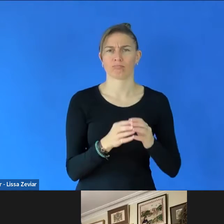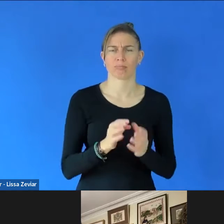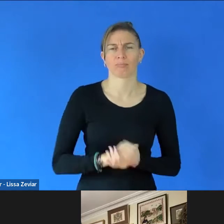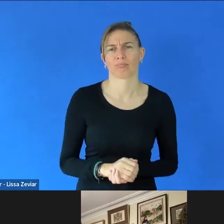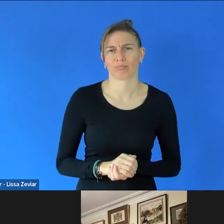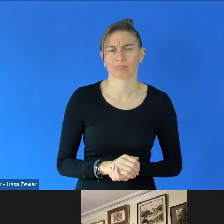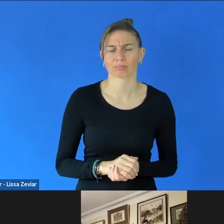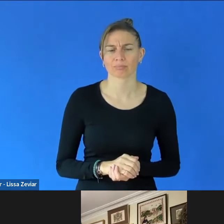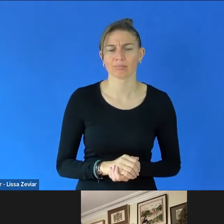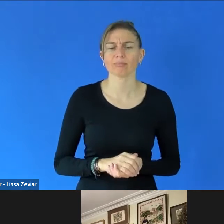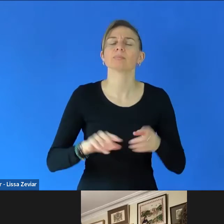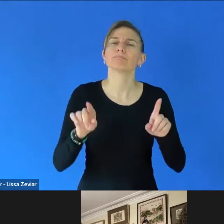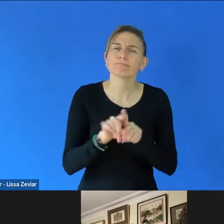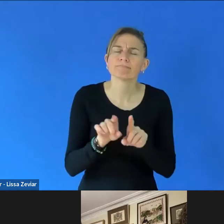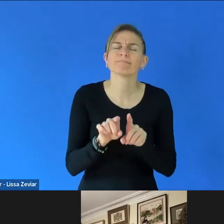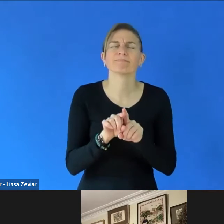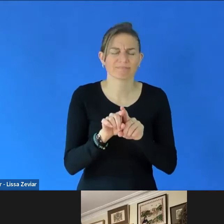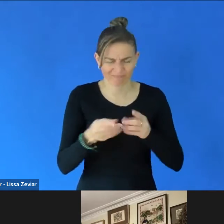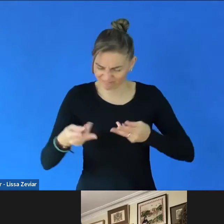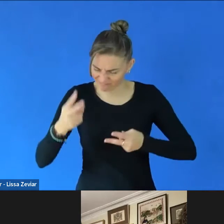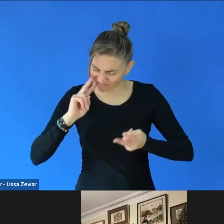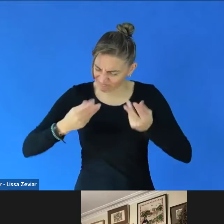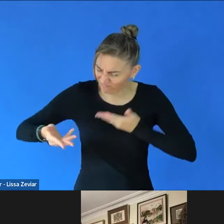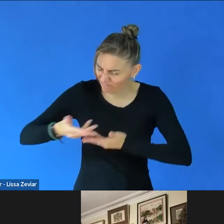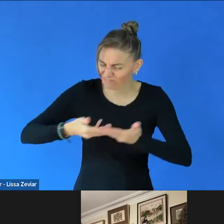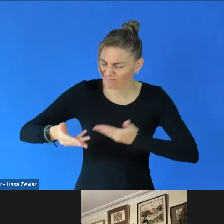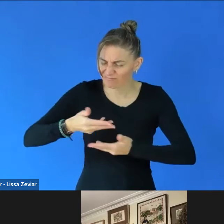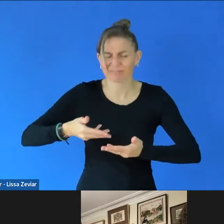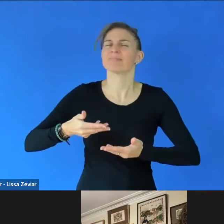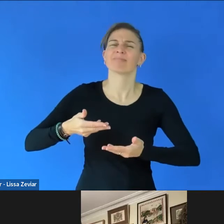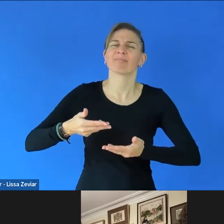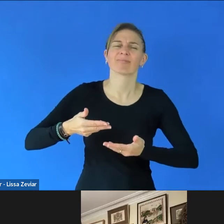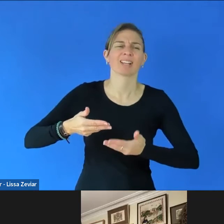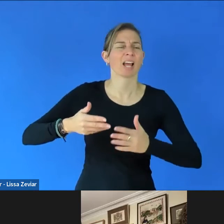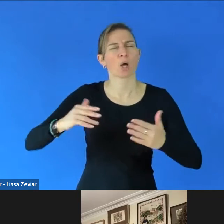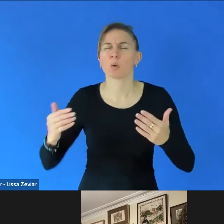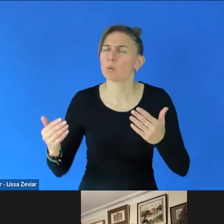new ways of working, solutions to the pressing development challenges